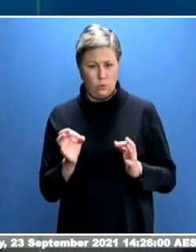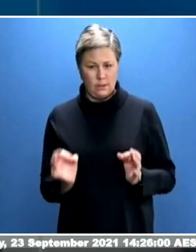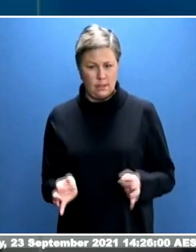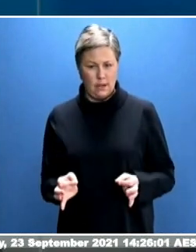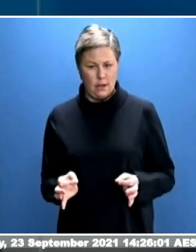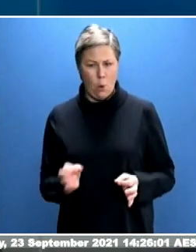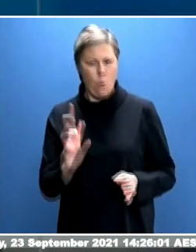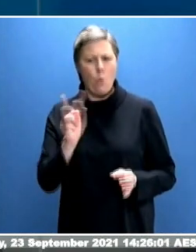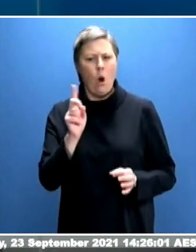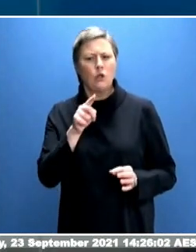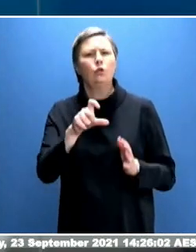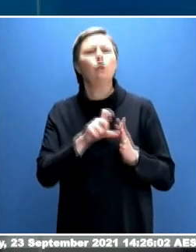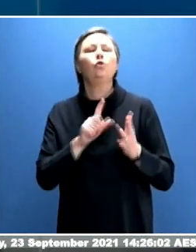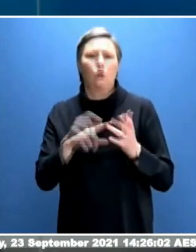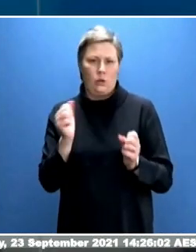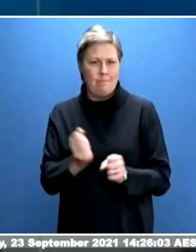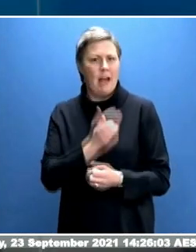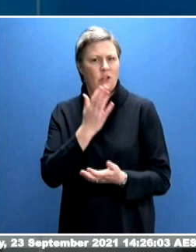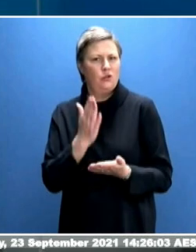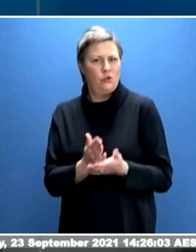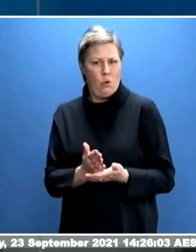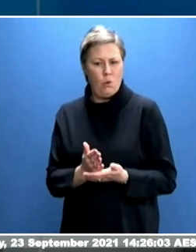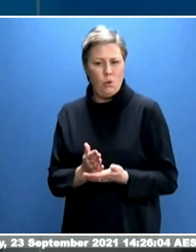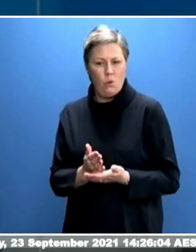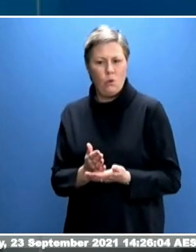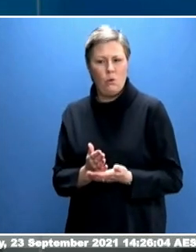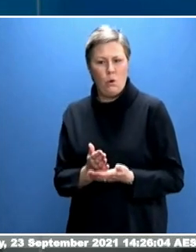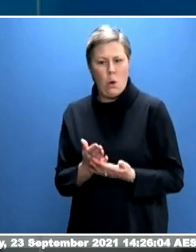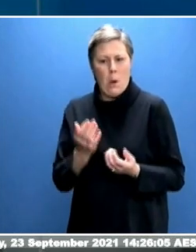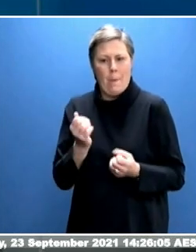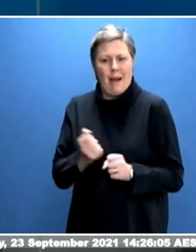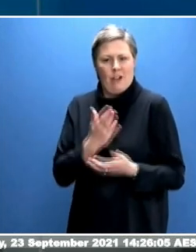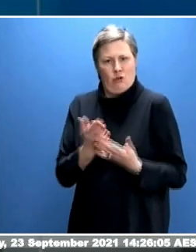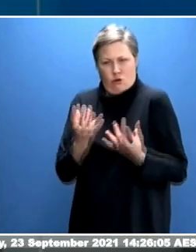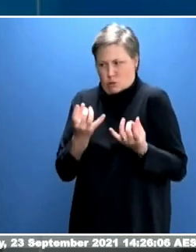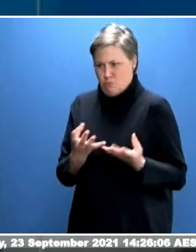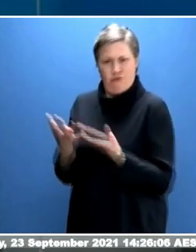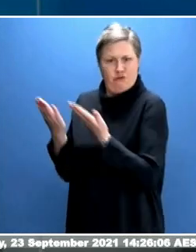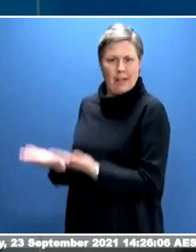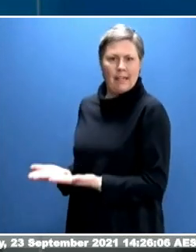There was obviously some additional infrastructure works and furnishings and fittings.